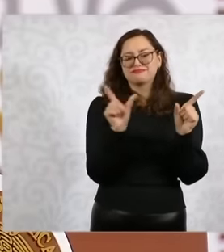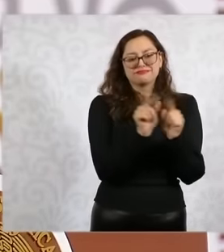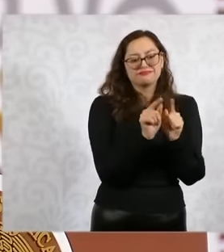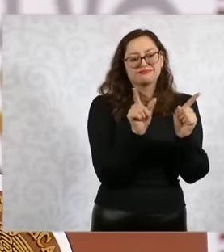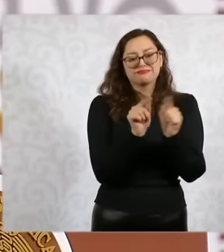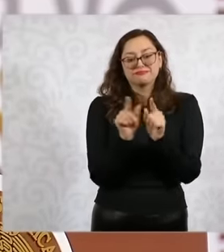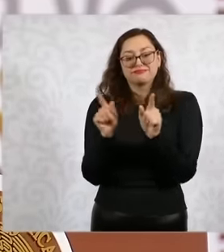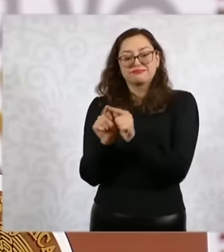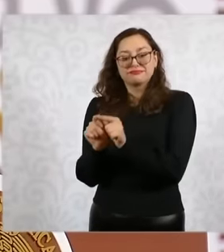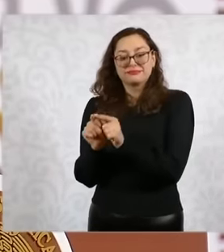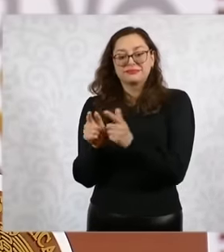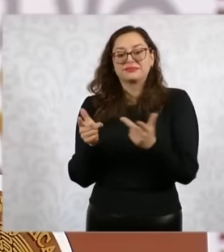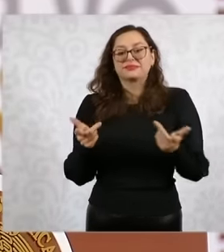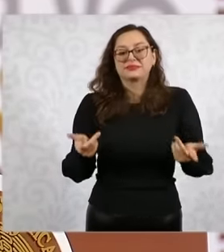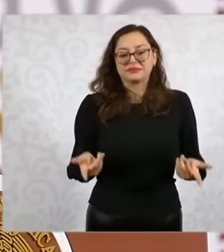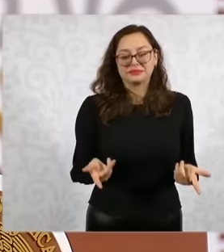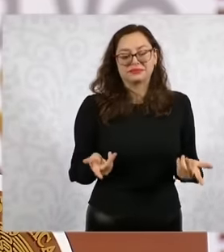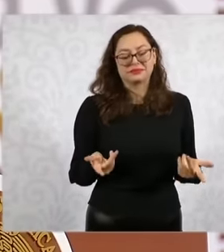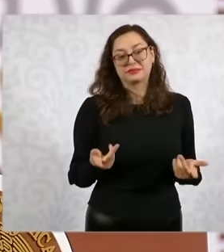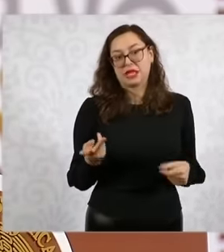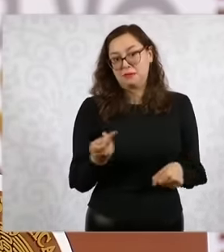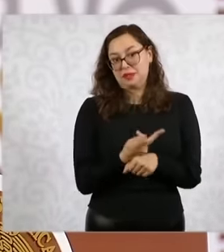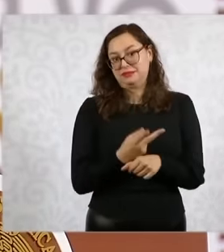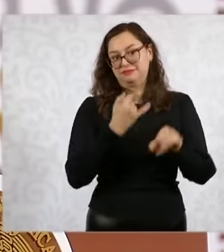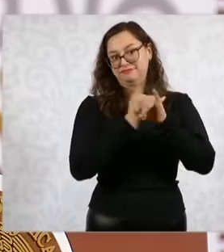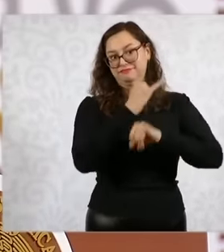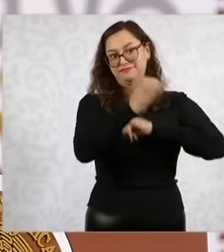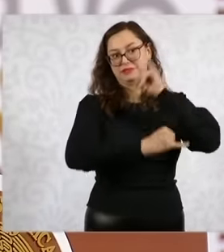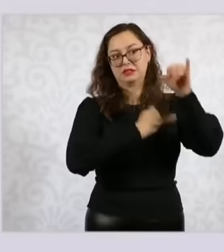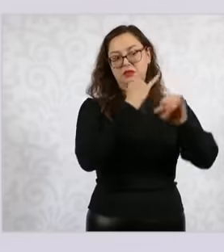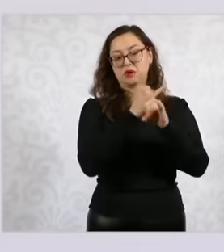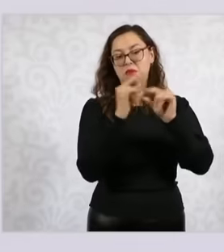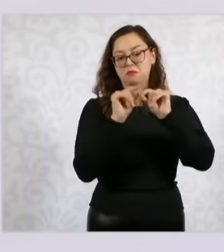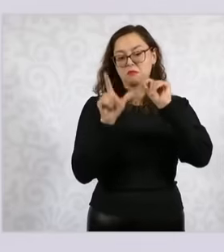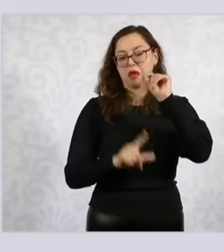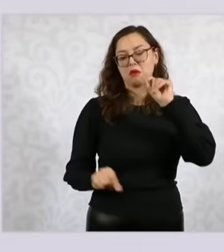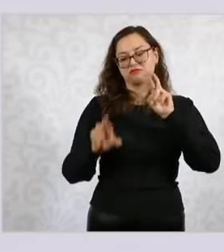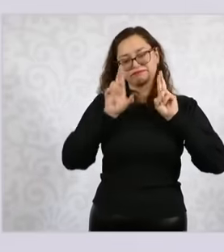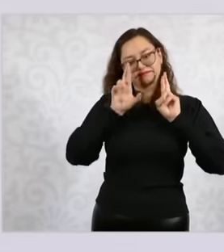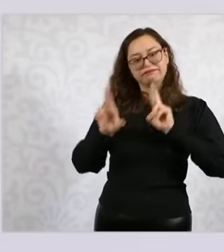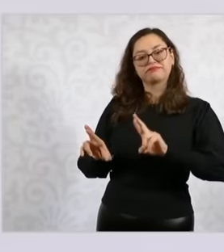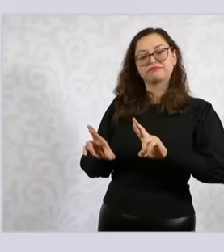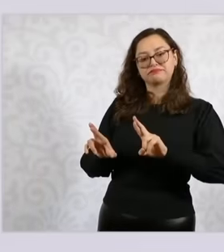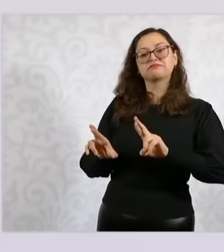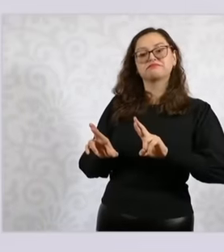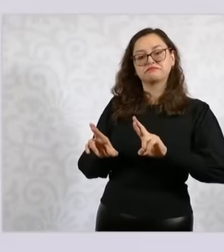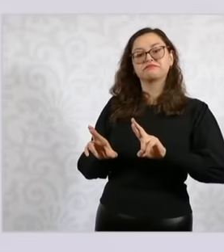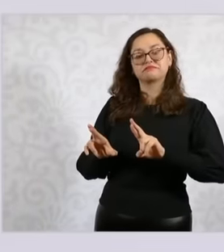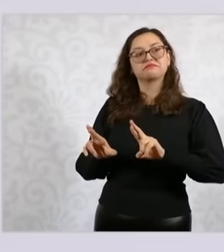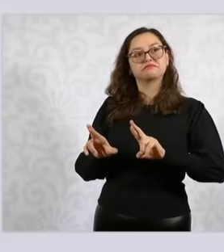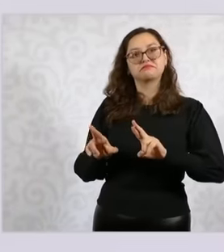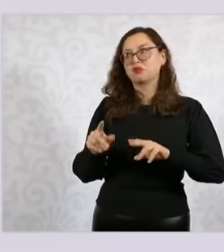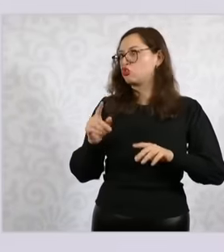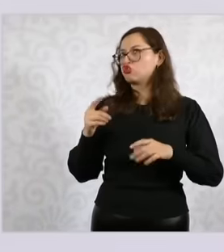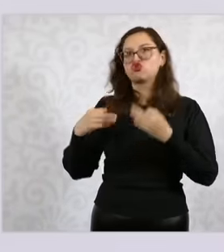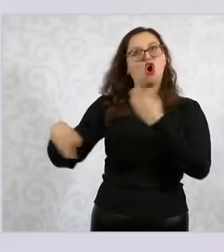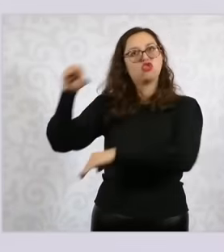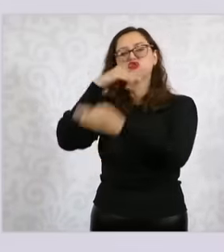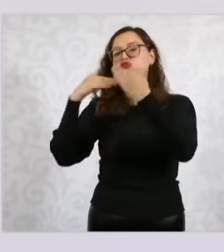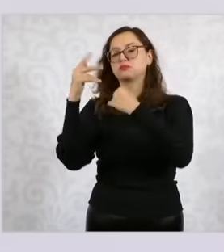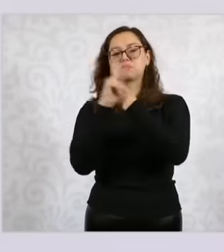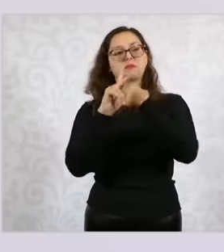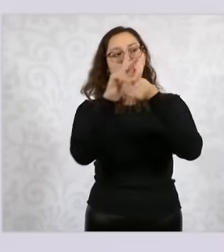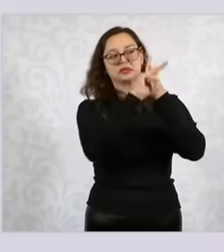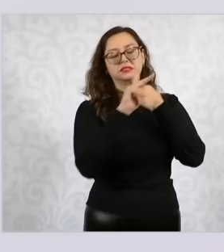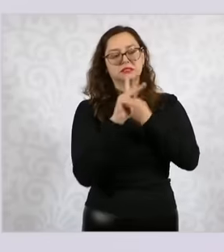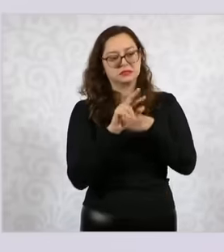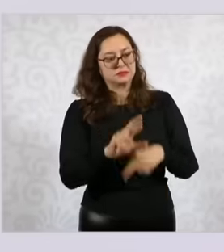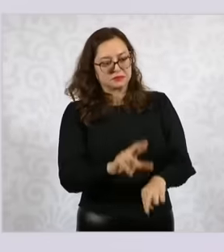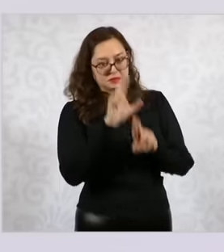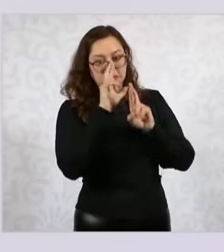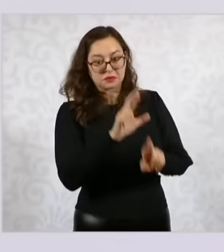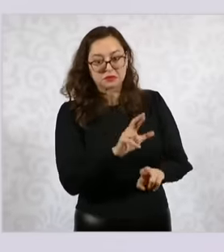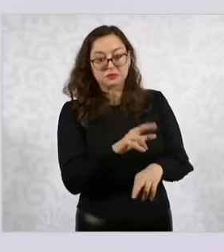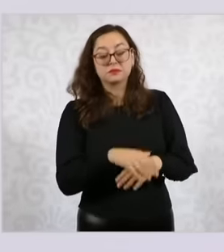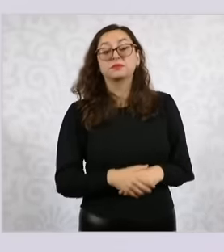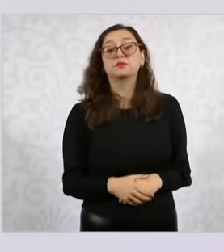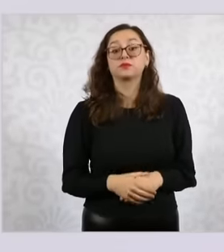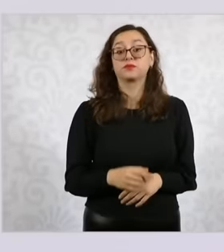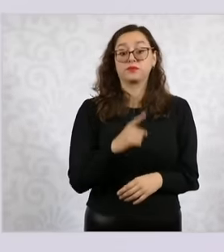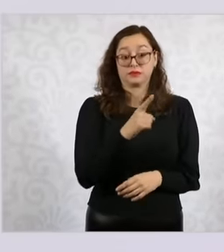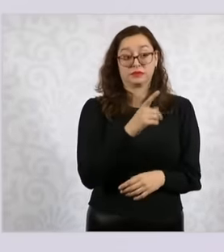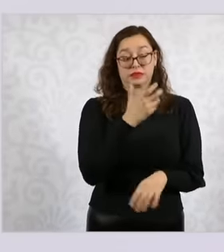Mexico She has a lot of recognition around the world and with Dr. Jill Biden, wife